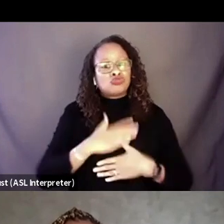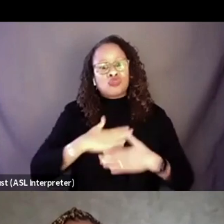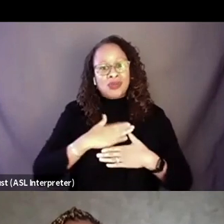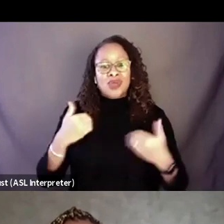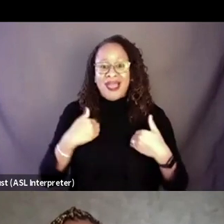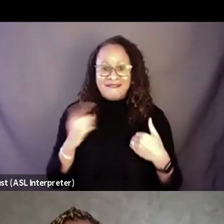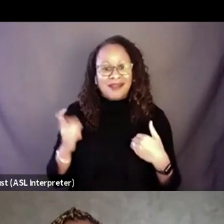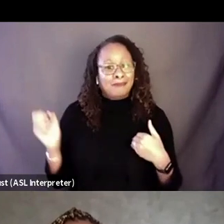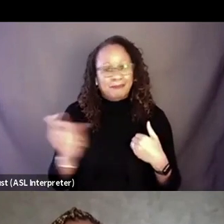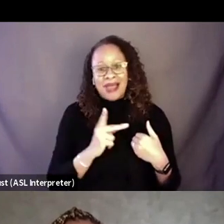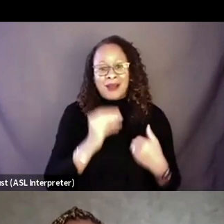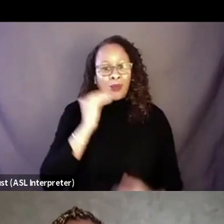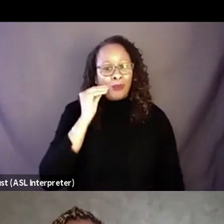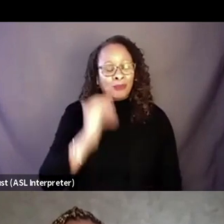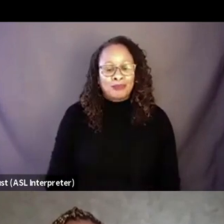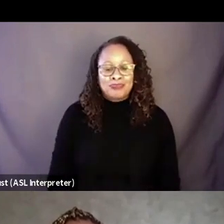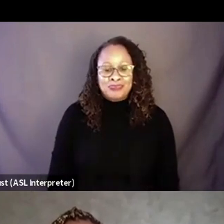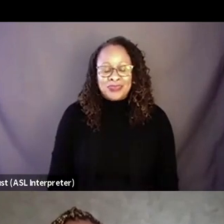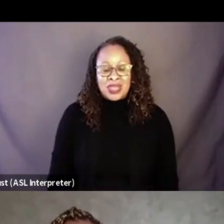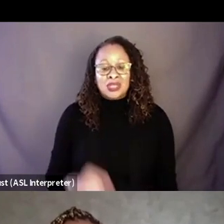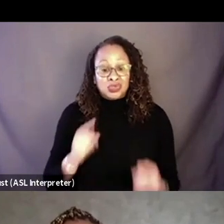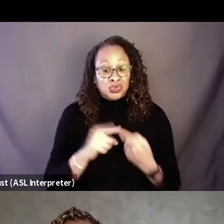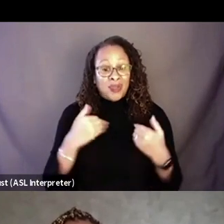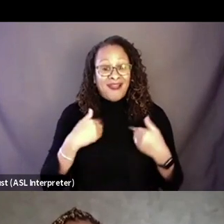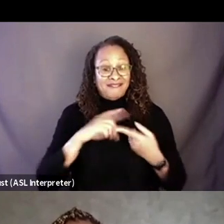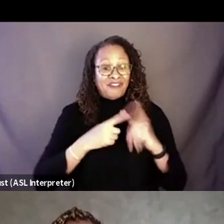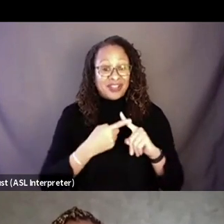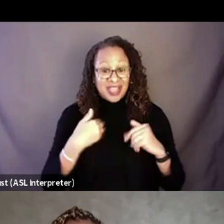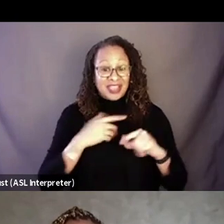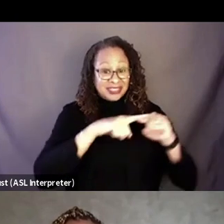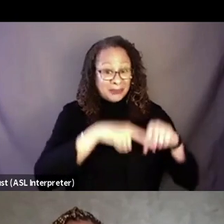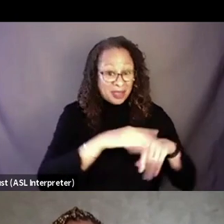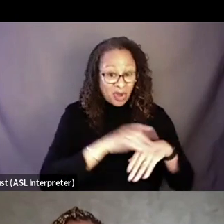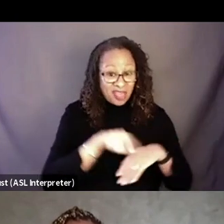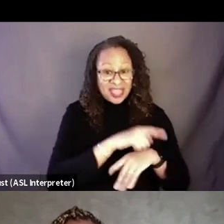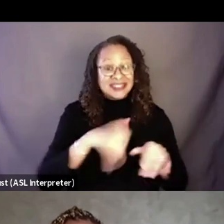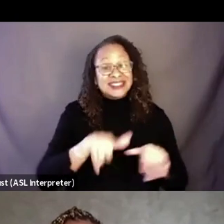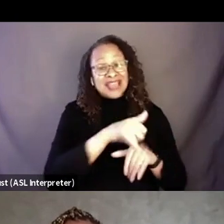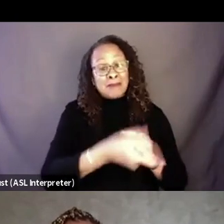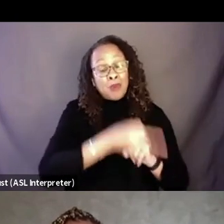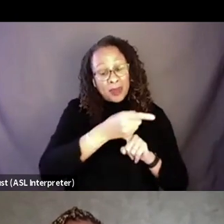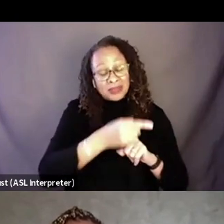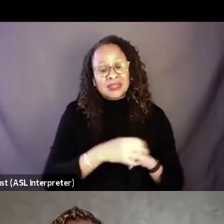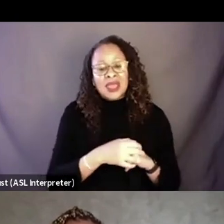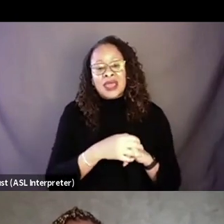But also I must see that to have friends that I could lean on in those same moments is a great treasure